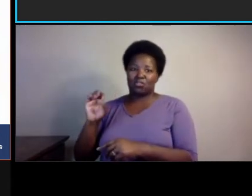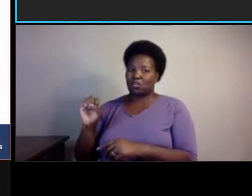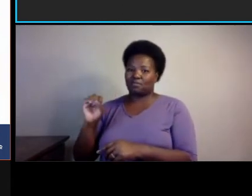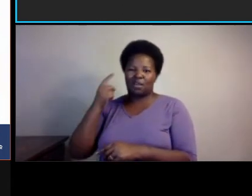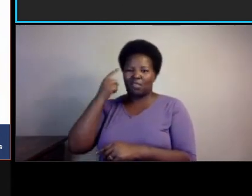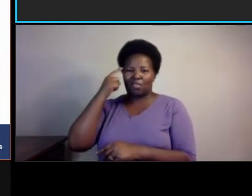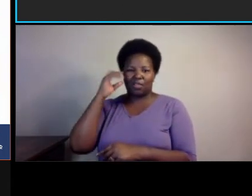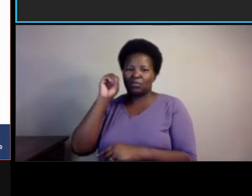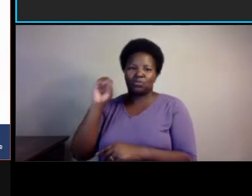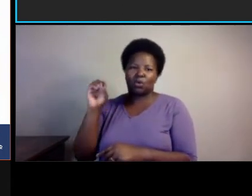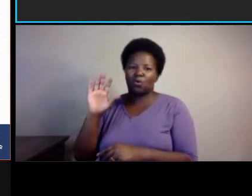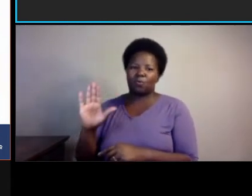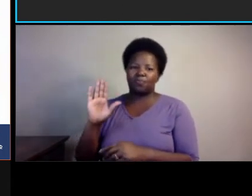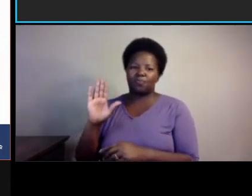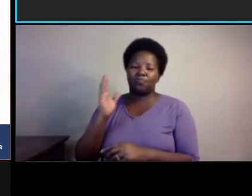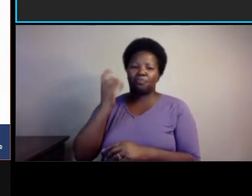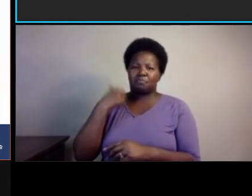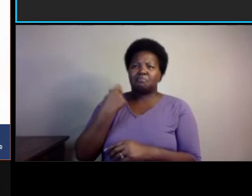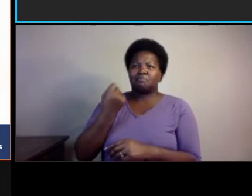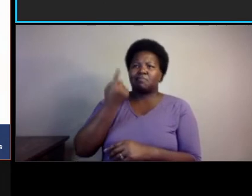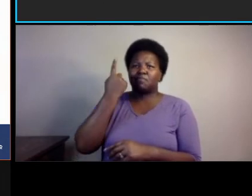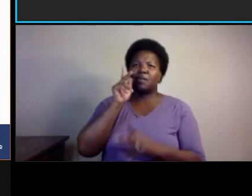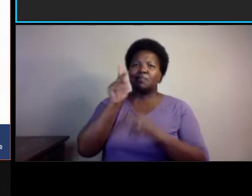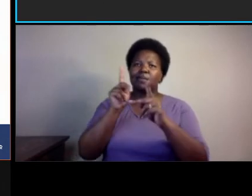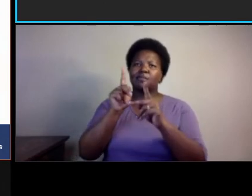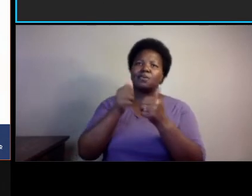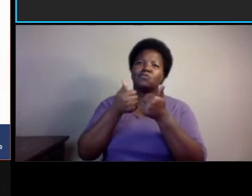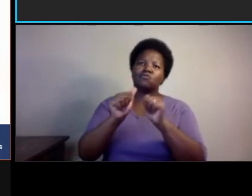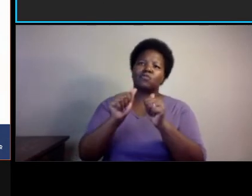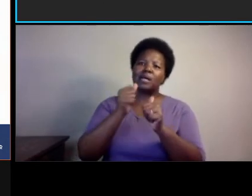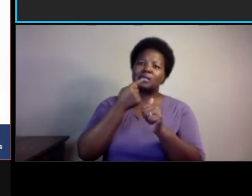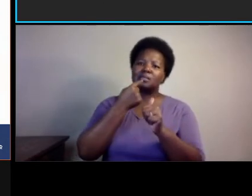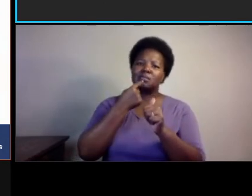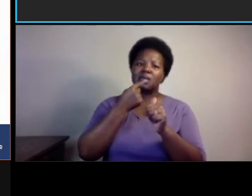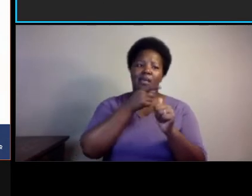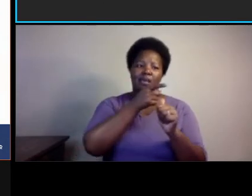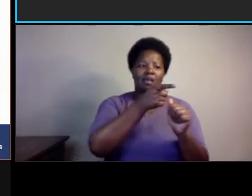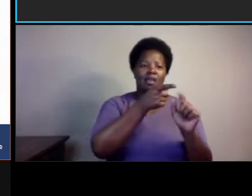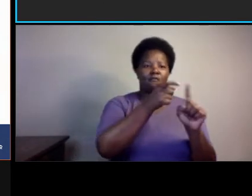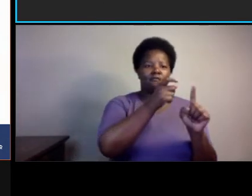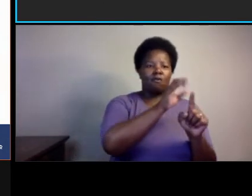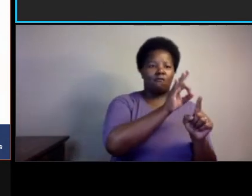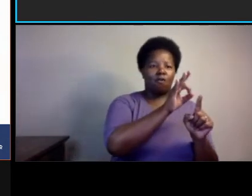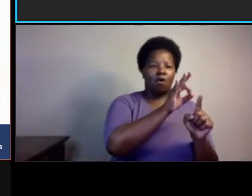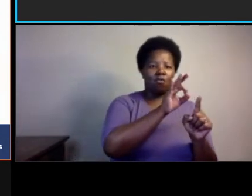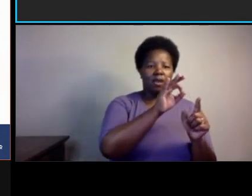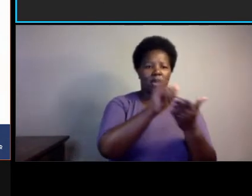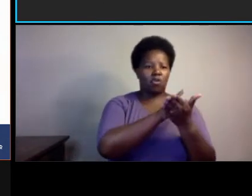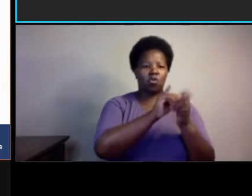people trying to use eckinton to leave the neighborhood and go south they might be affected